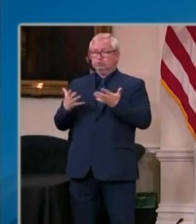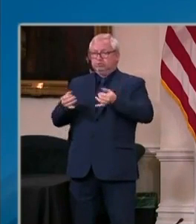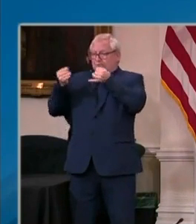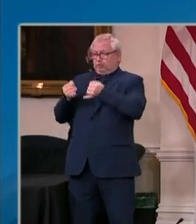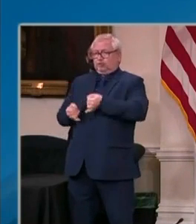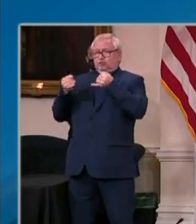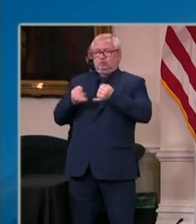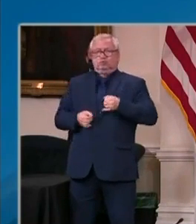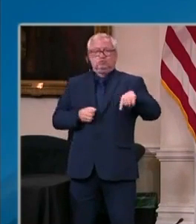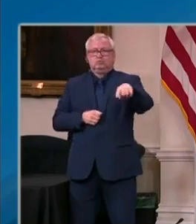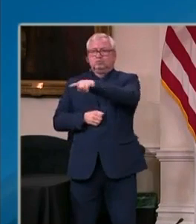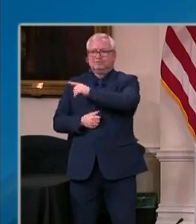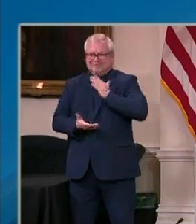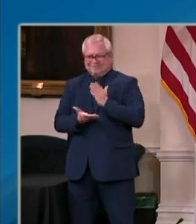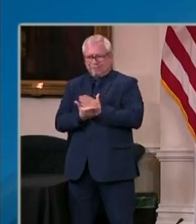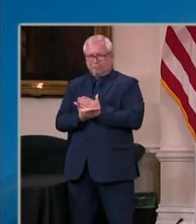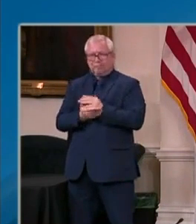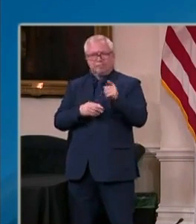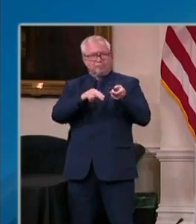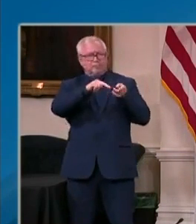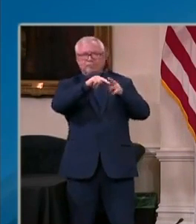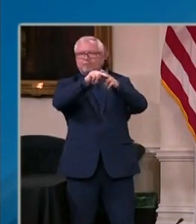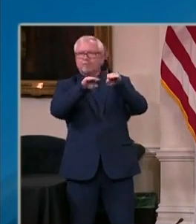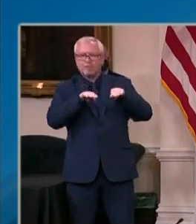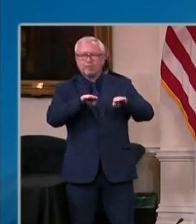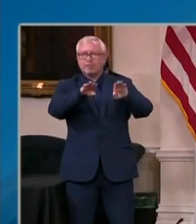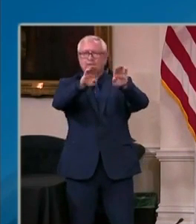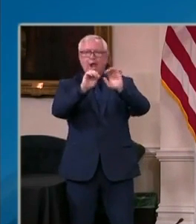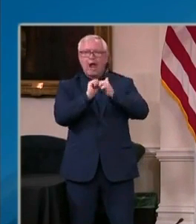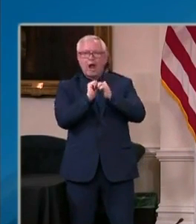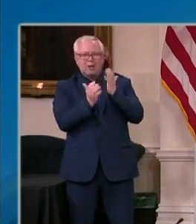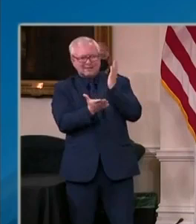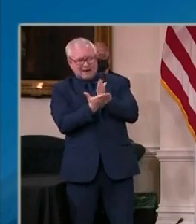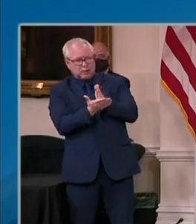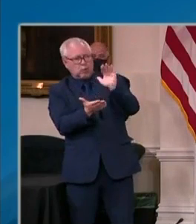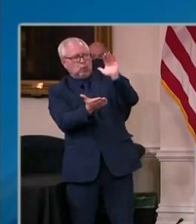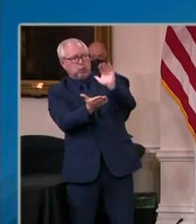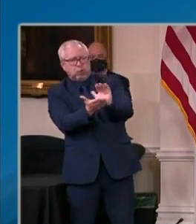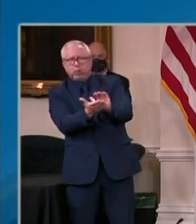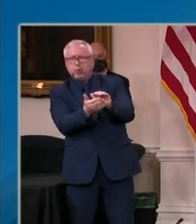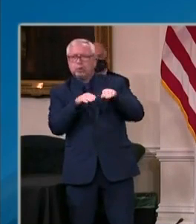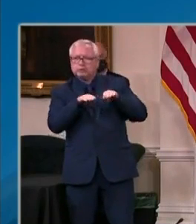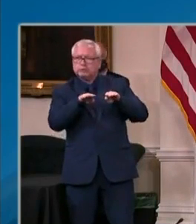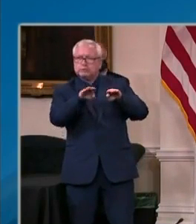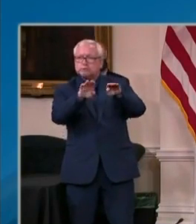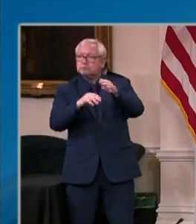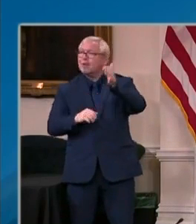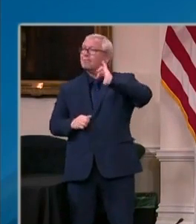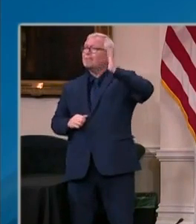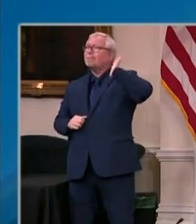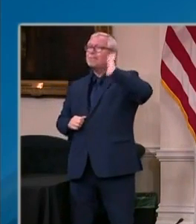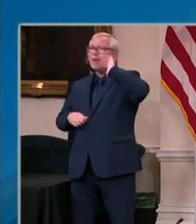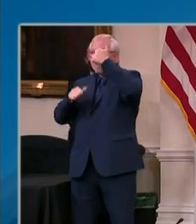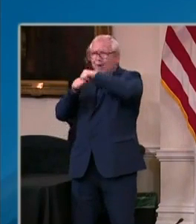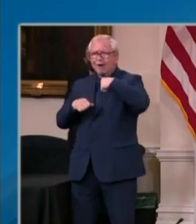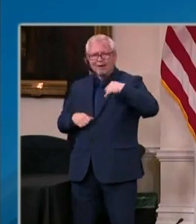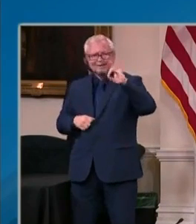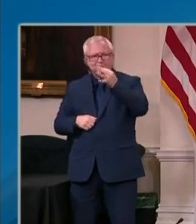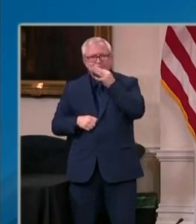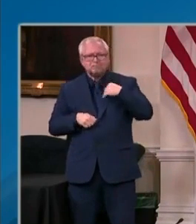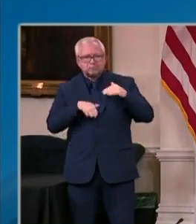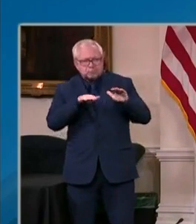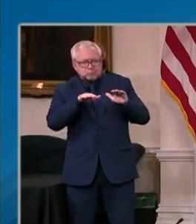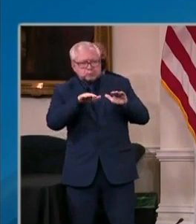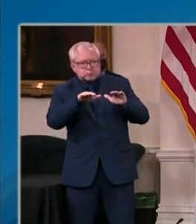OUR ACTIONS, WHAT WE DO AS INDIVIDUALS, WILL STOP THE RISING CAST COUNSEL AND SLOW THE SPREAD.